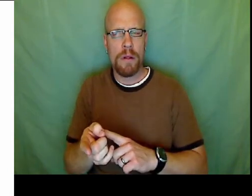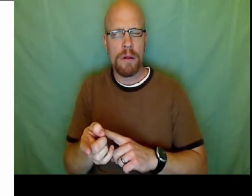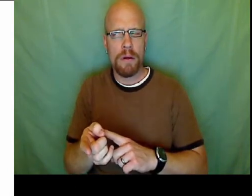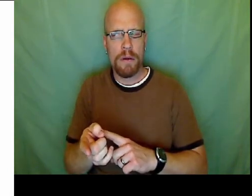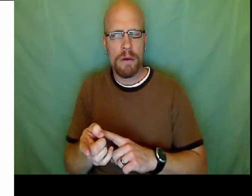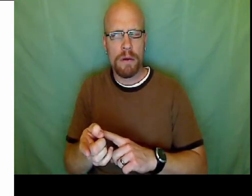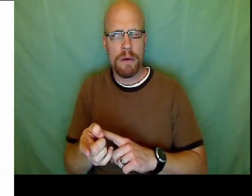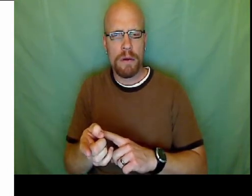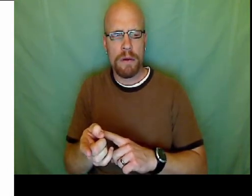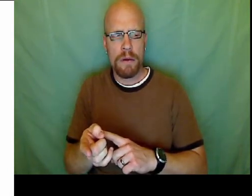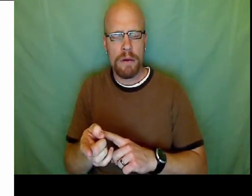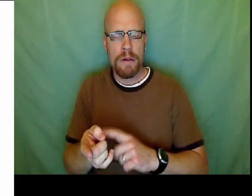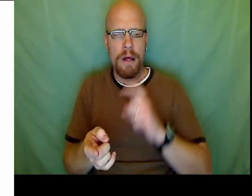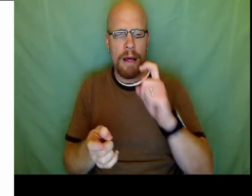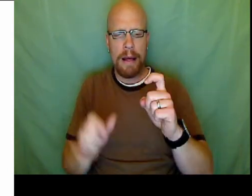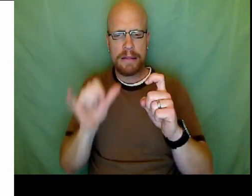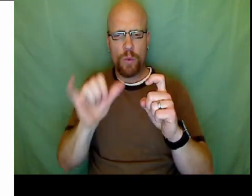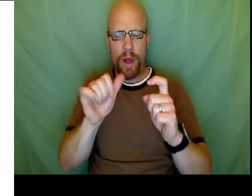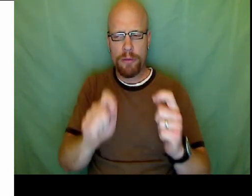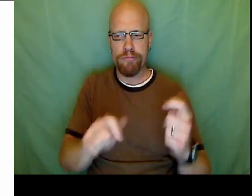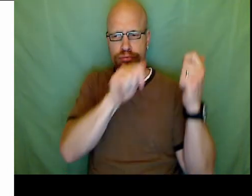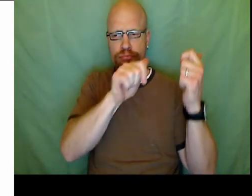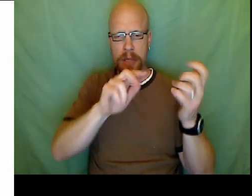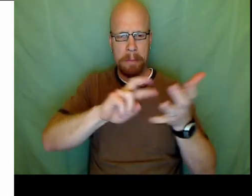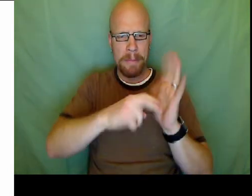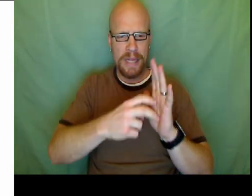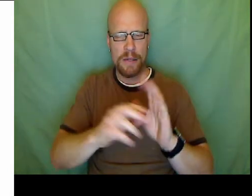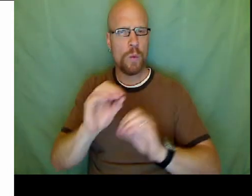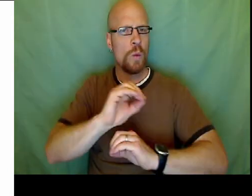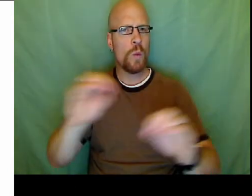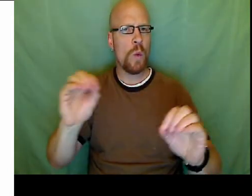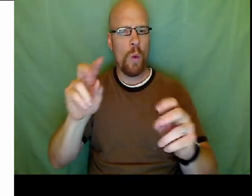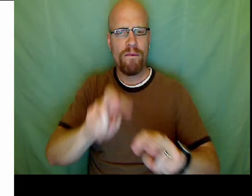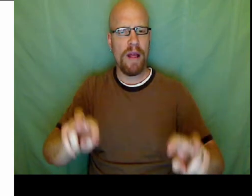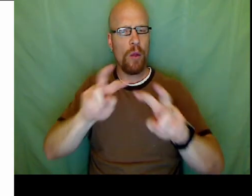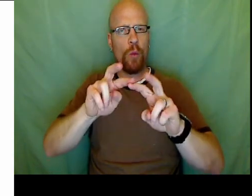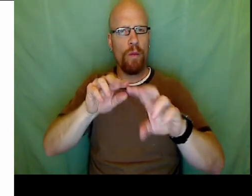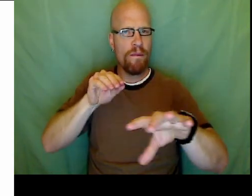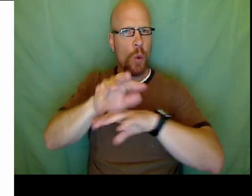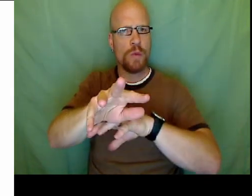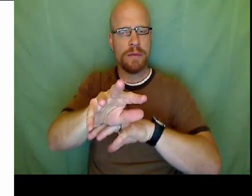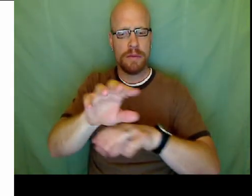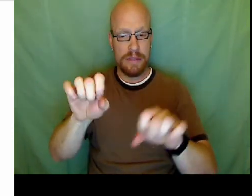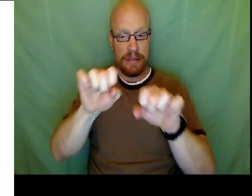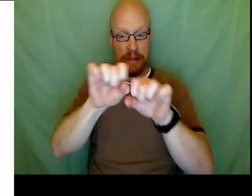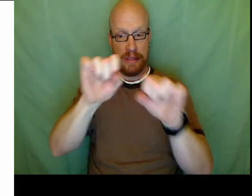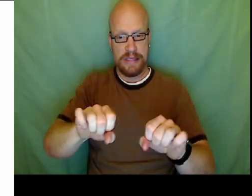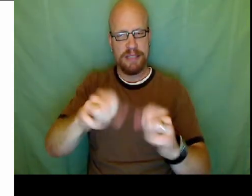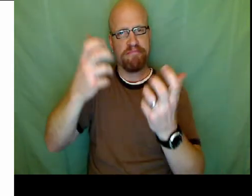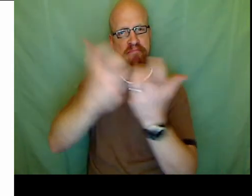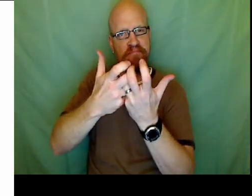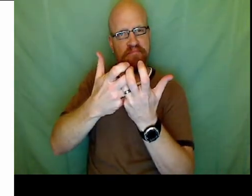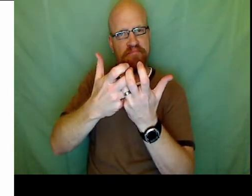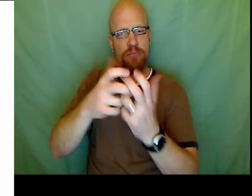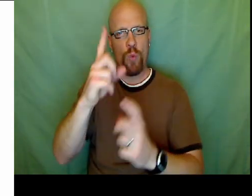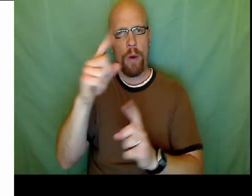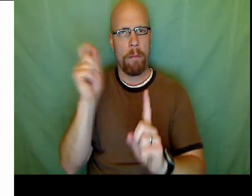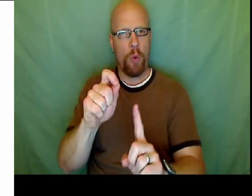These will never be equal. The x and y variables are gone so they have no other variable there.